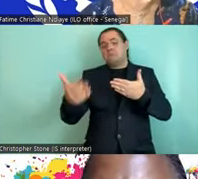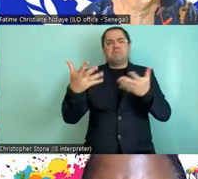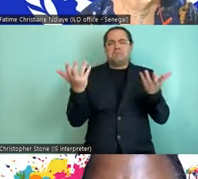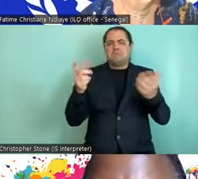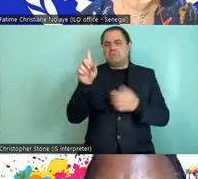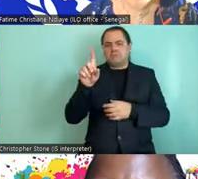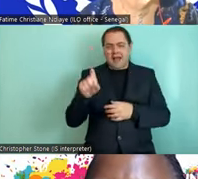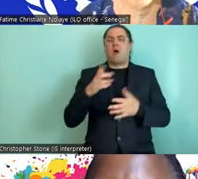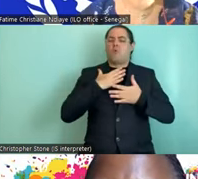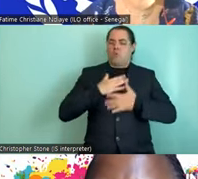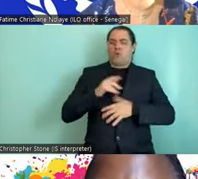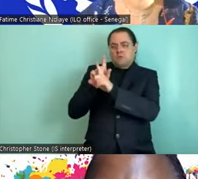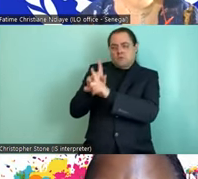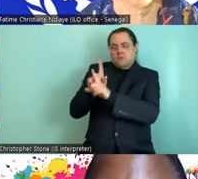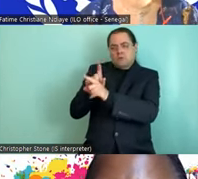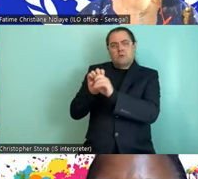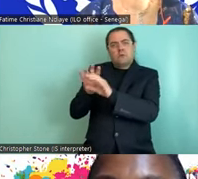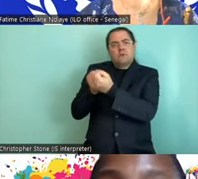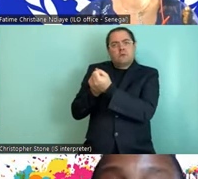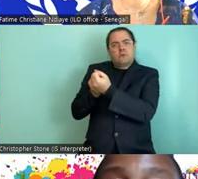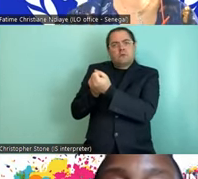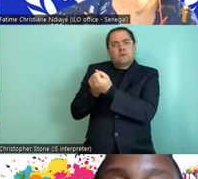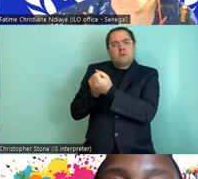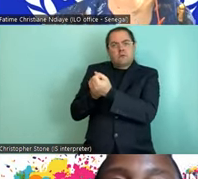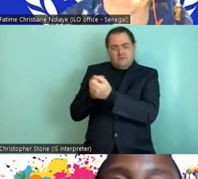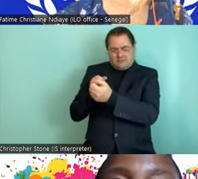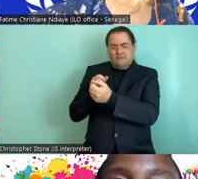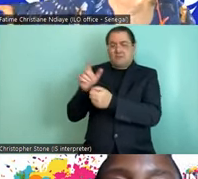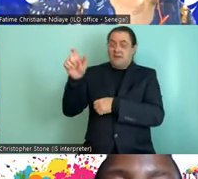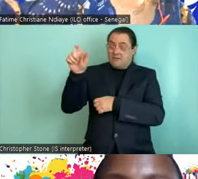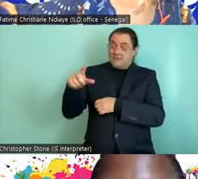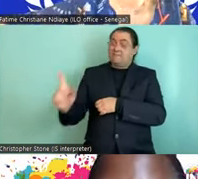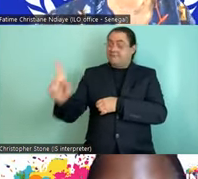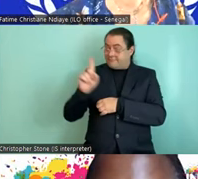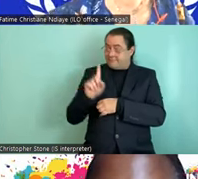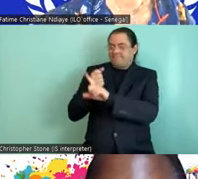program for people with disabilities because we noticed we cannot offer opportunities to